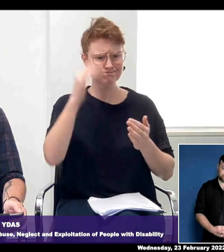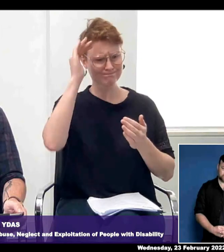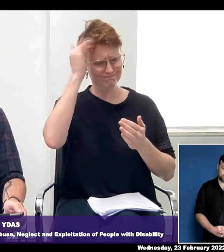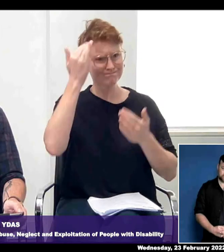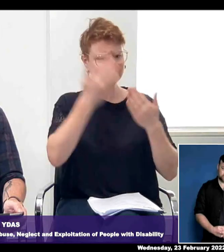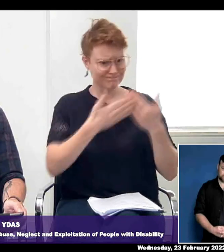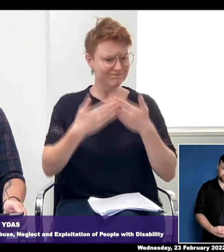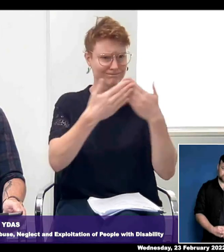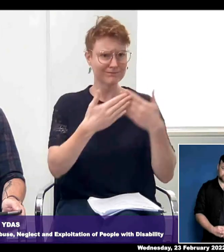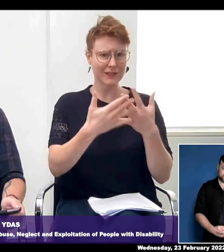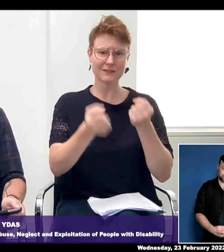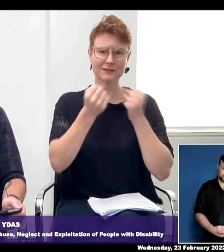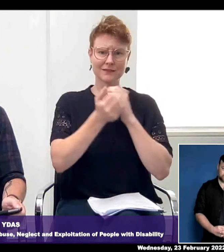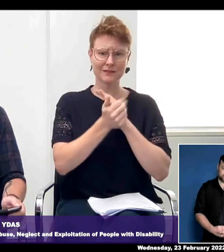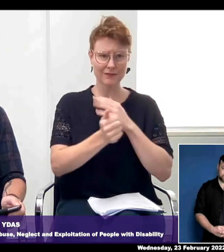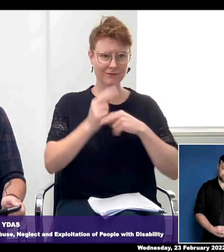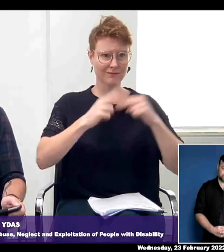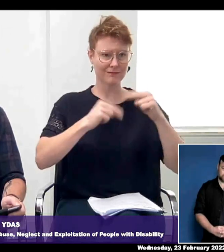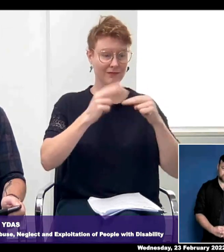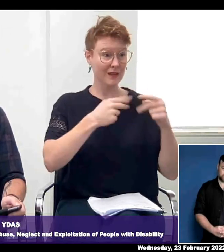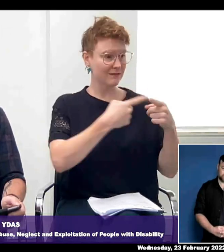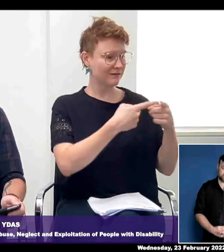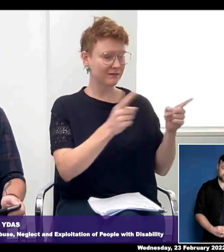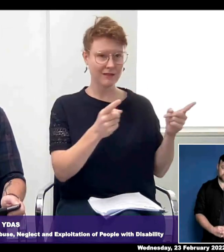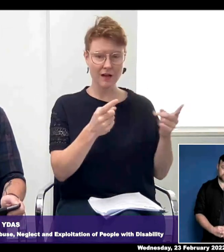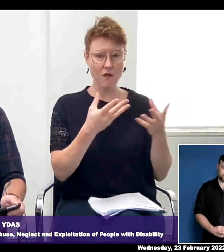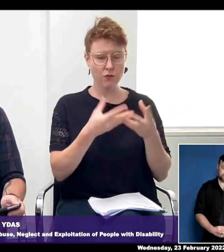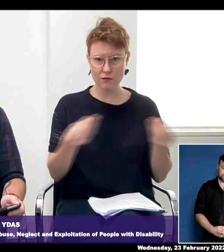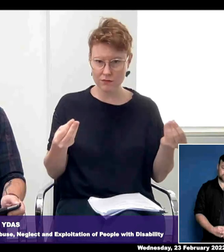qualifications, despite their commitment that they have and the skills that they are